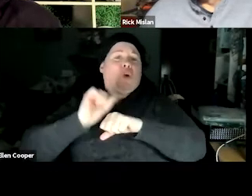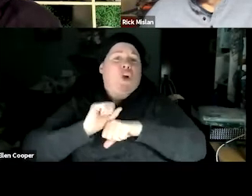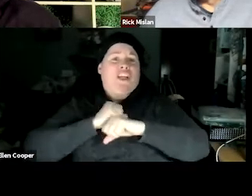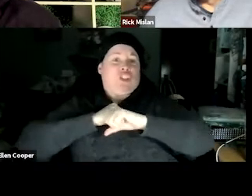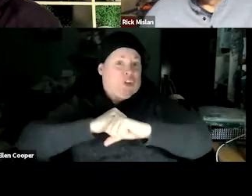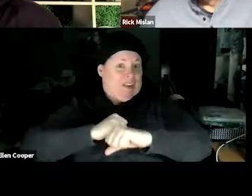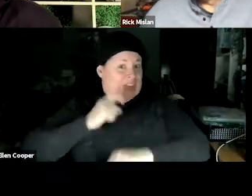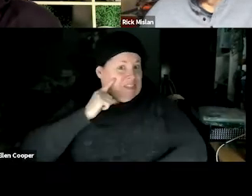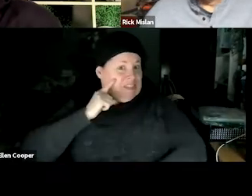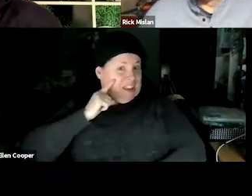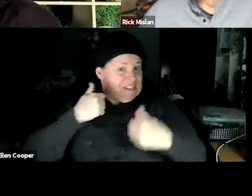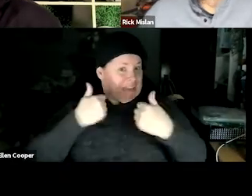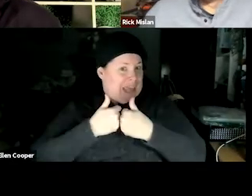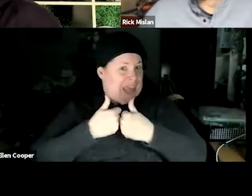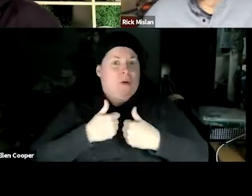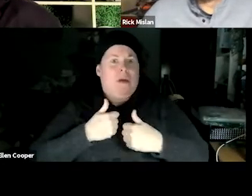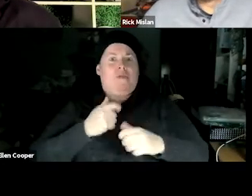they're going to win the game or they're going to sure as hell, try